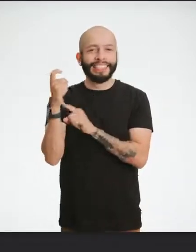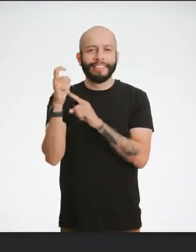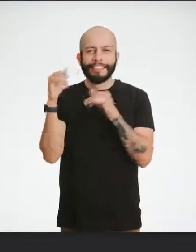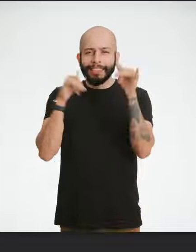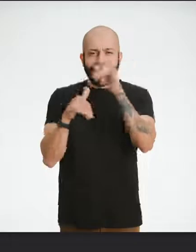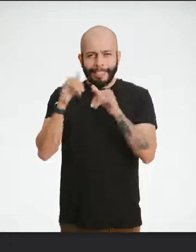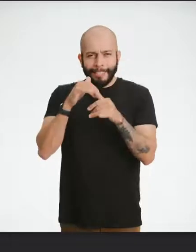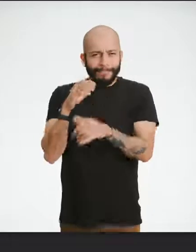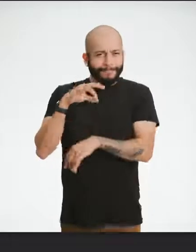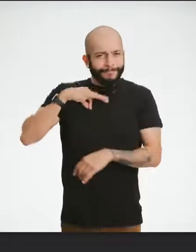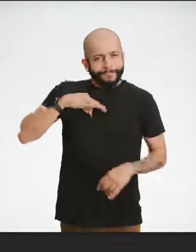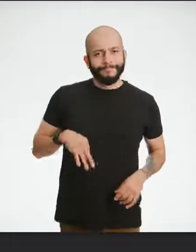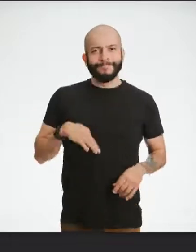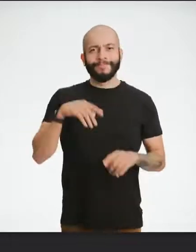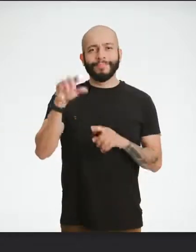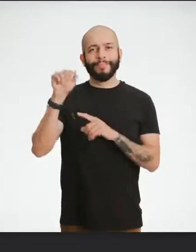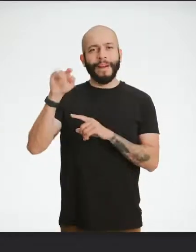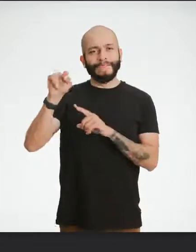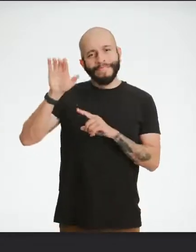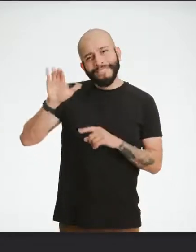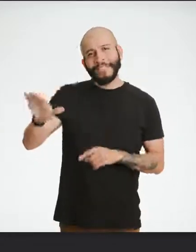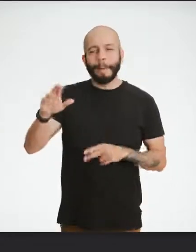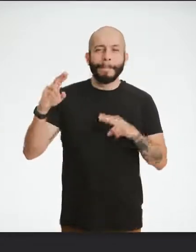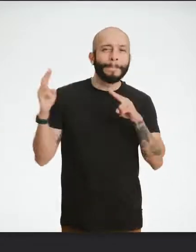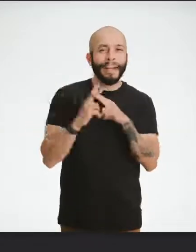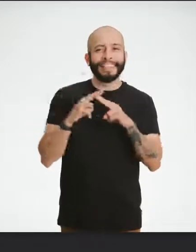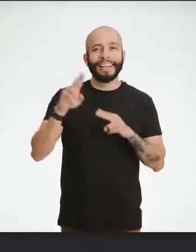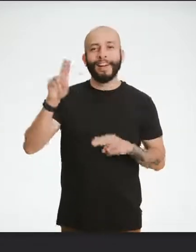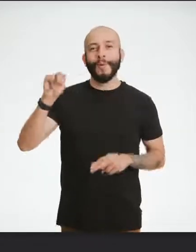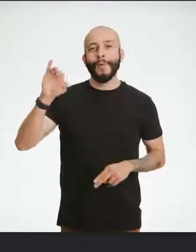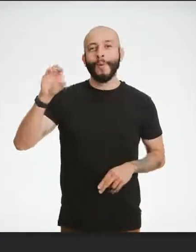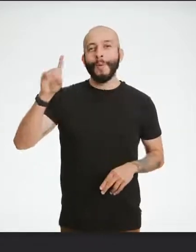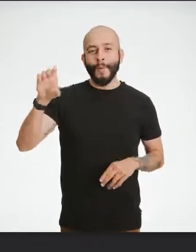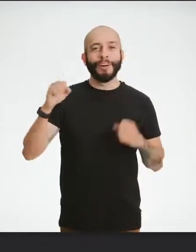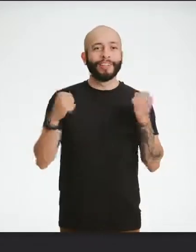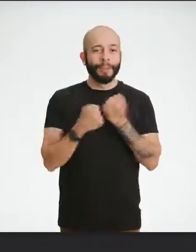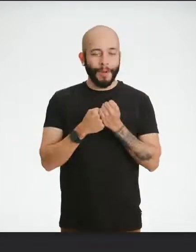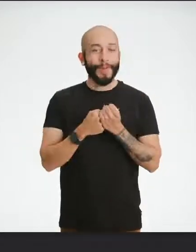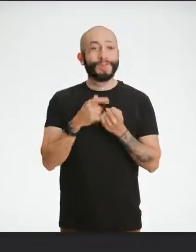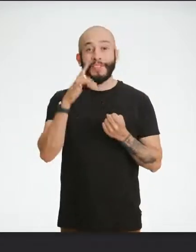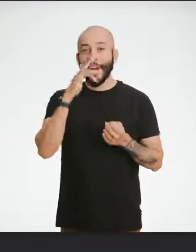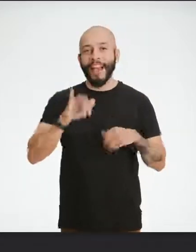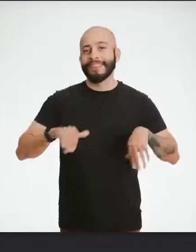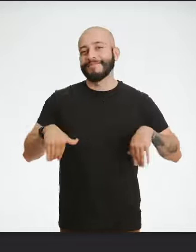And they take full advantage of Swift's best-in-class Unicode support. Let's take a look.